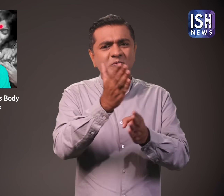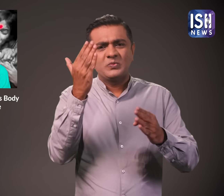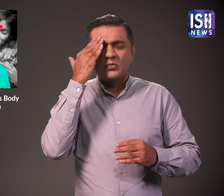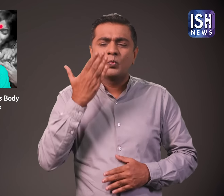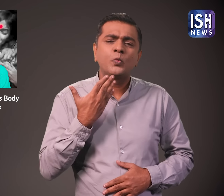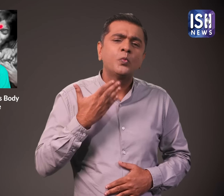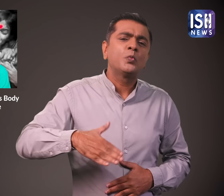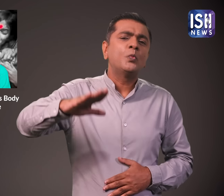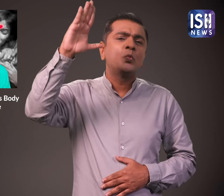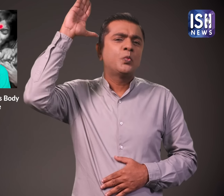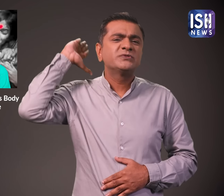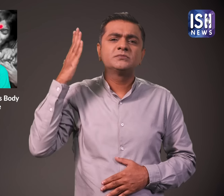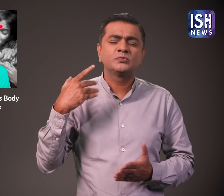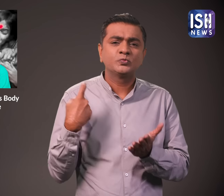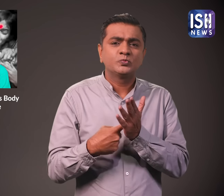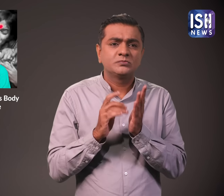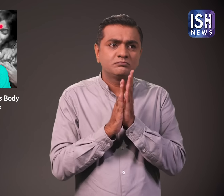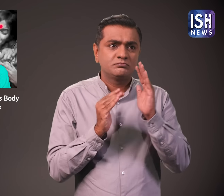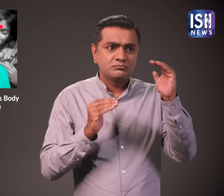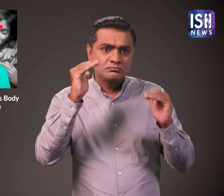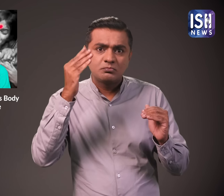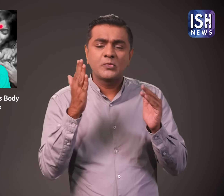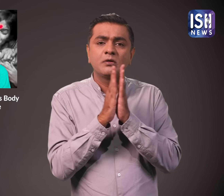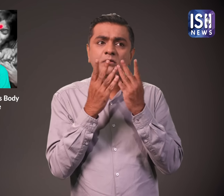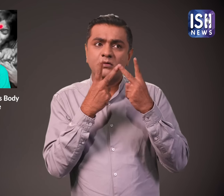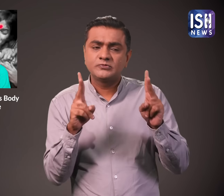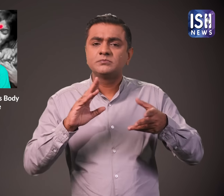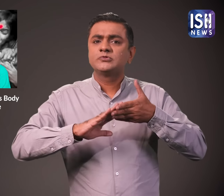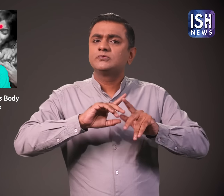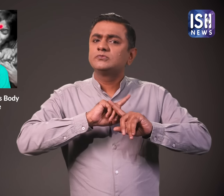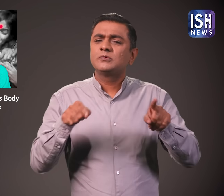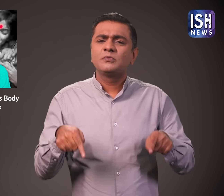Long ago, caste and religious discrimination were common and inter-caste marriages were not allowed.